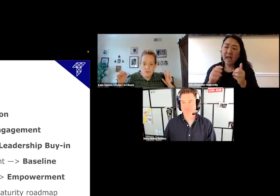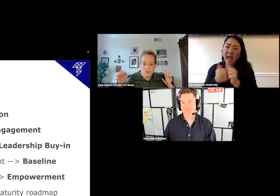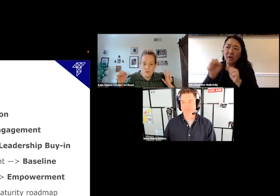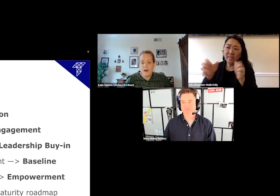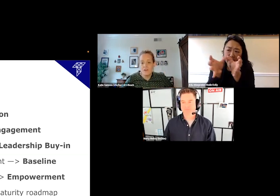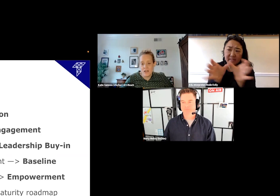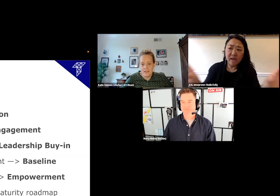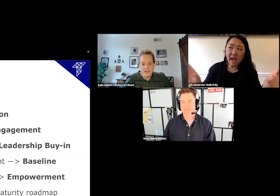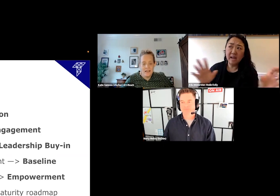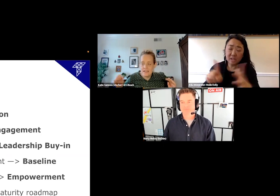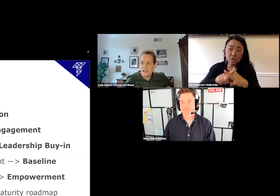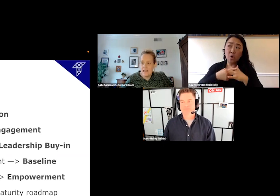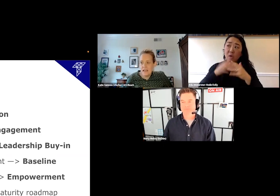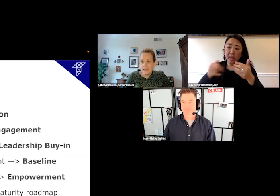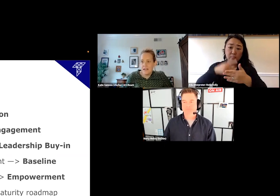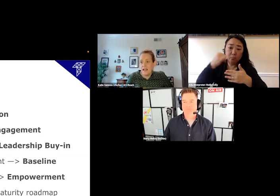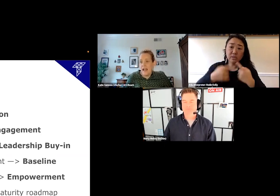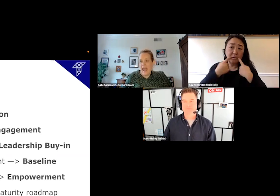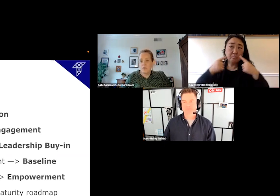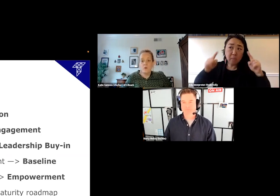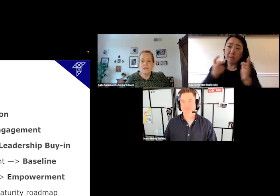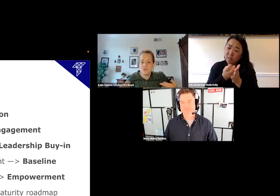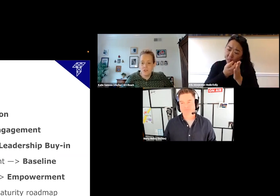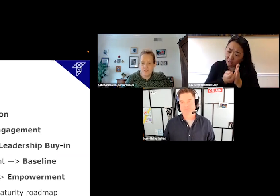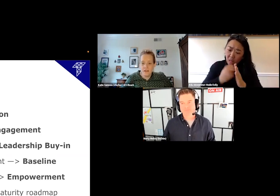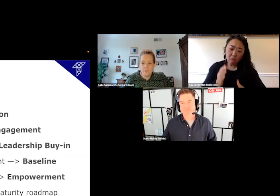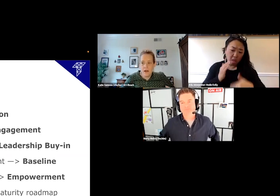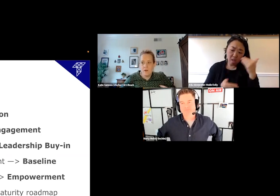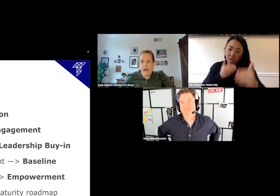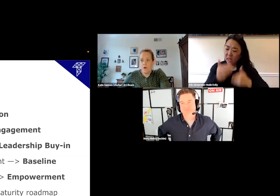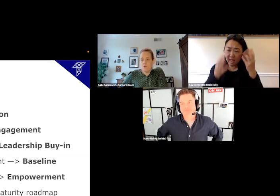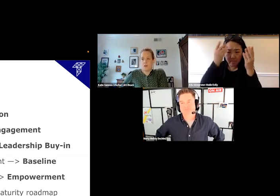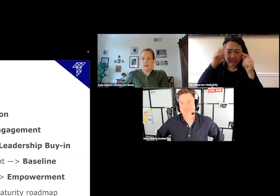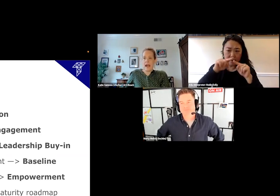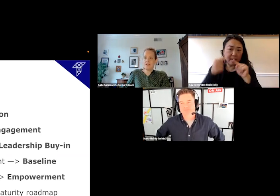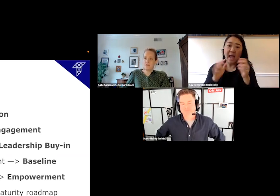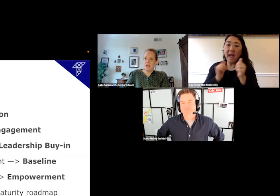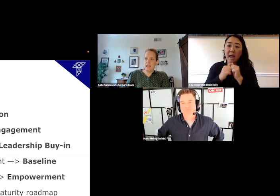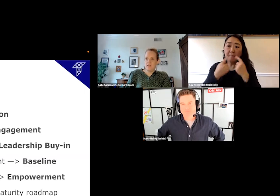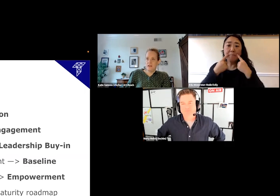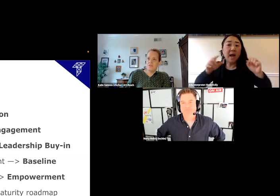start a project, dig in and really start to think about how you can activate